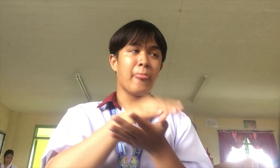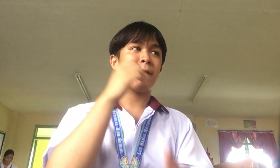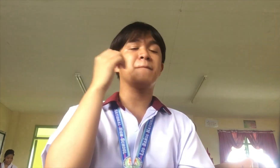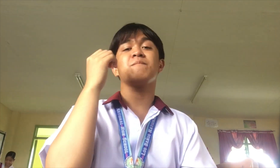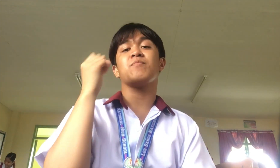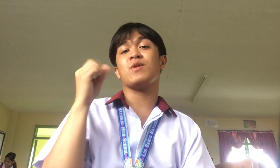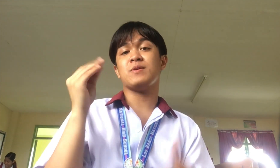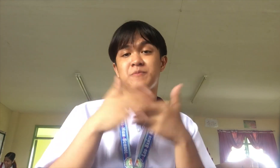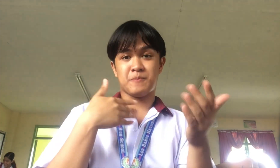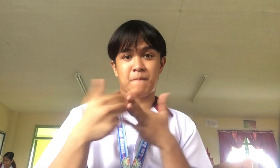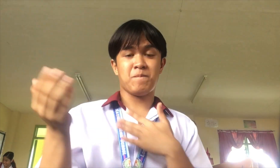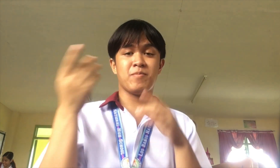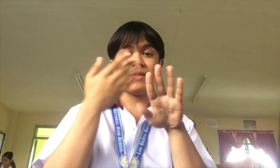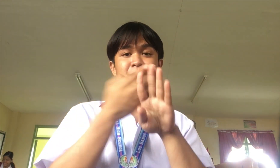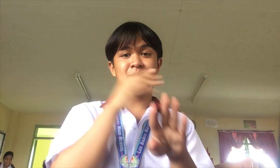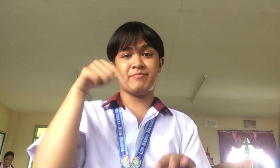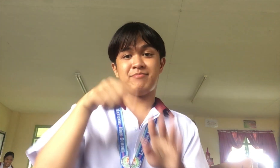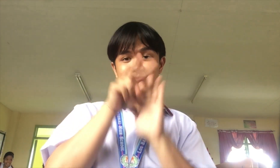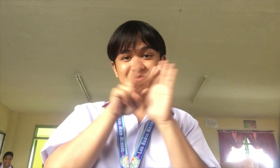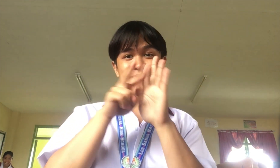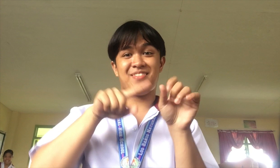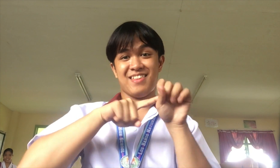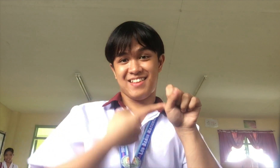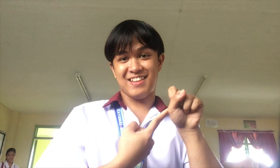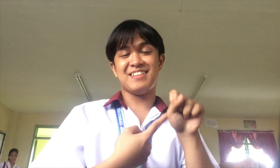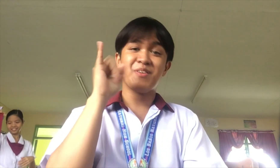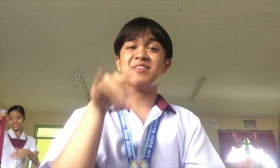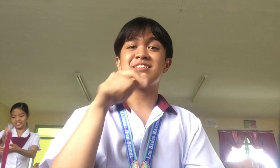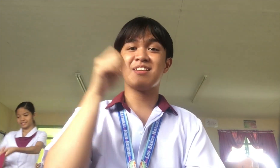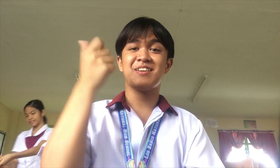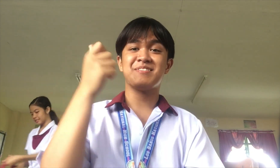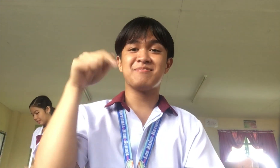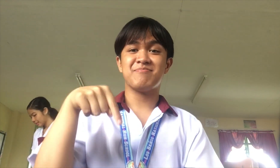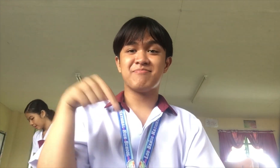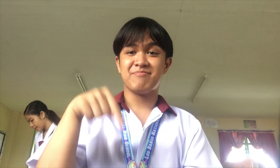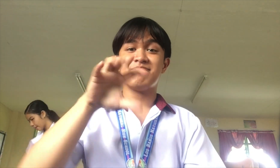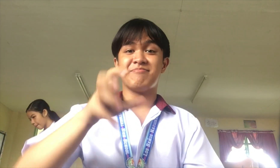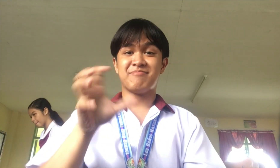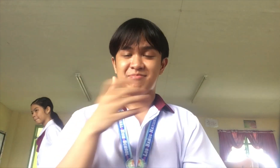So, before this video starts If you haven't subscribed this channel